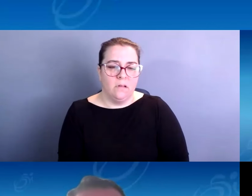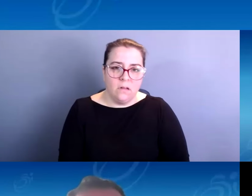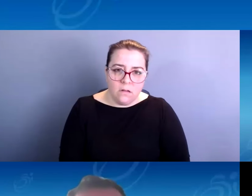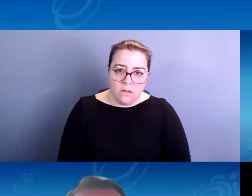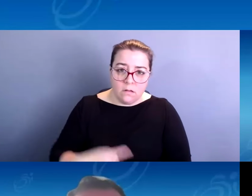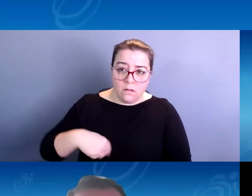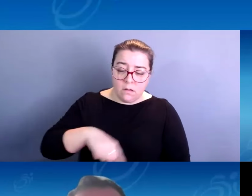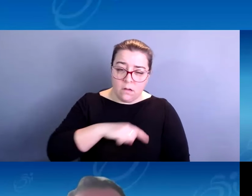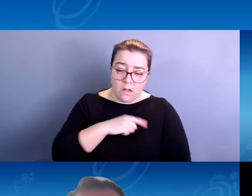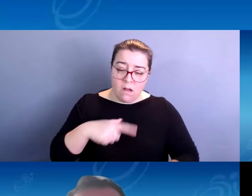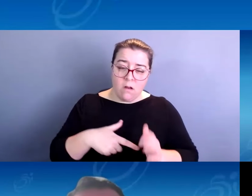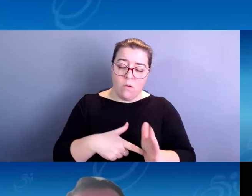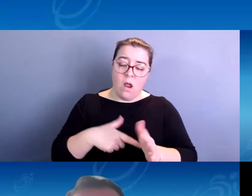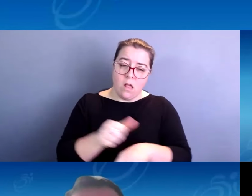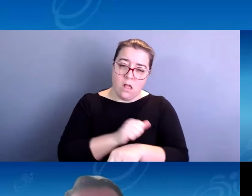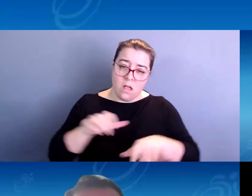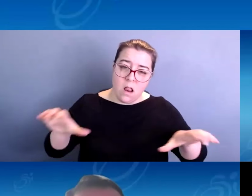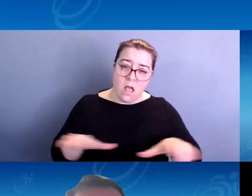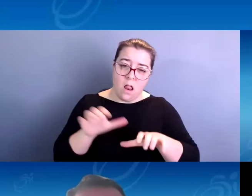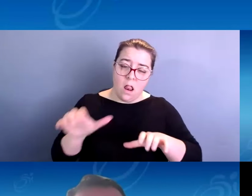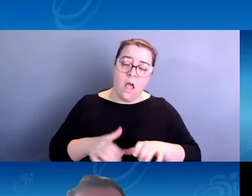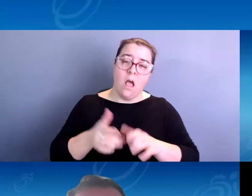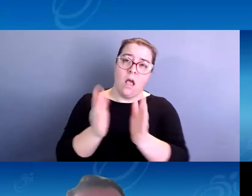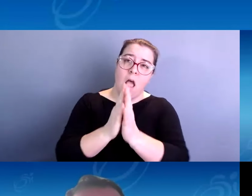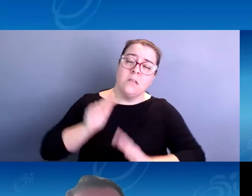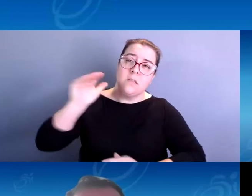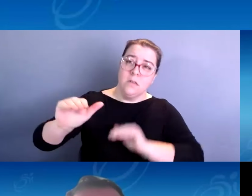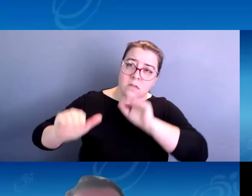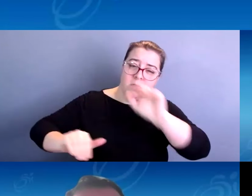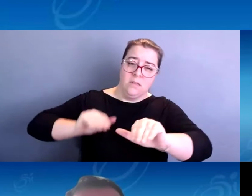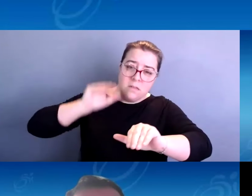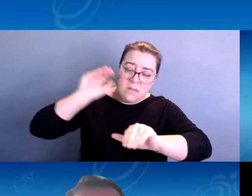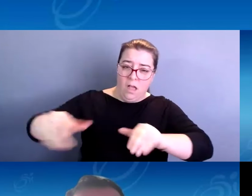I can say from experience, you know, just trying to figure out